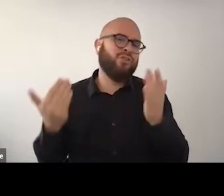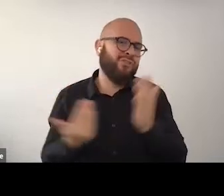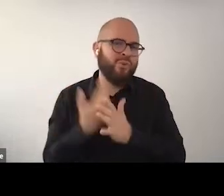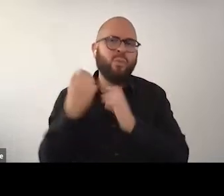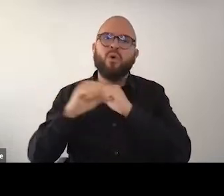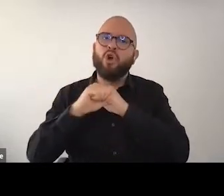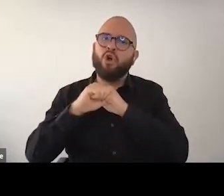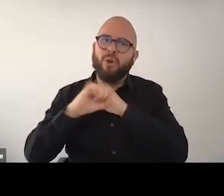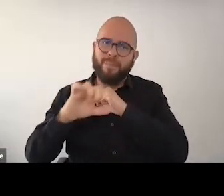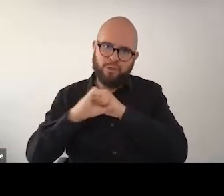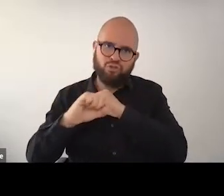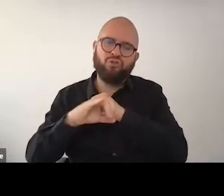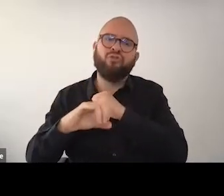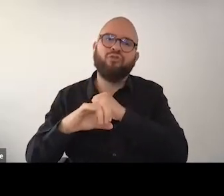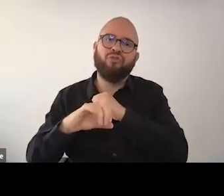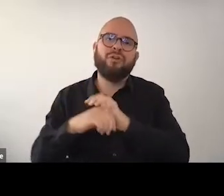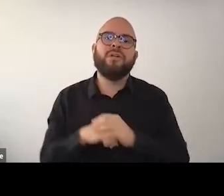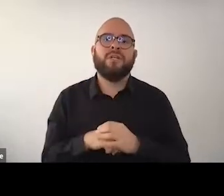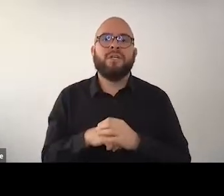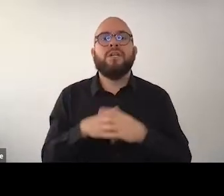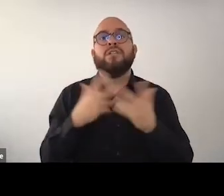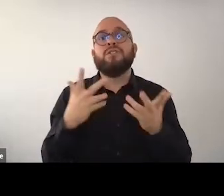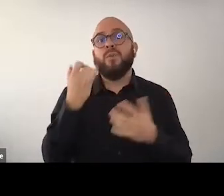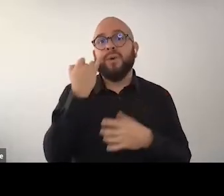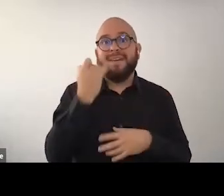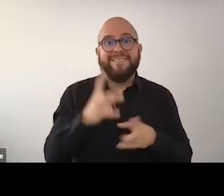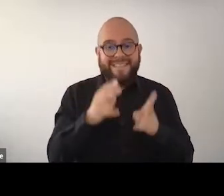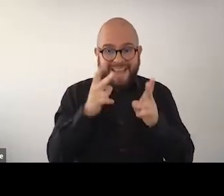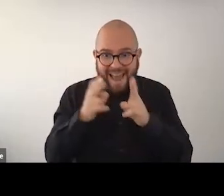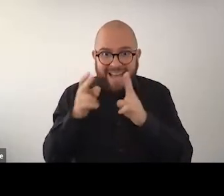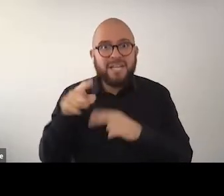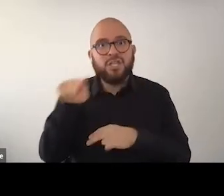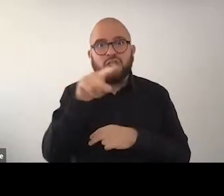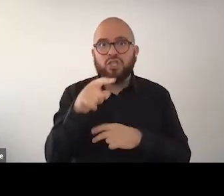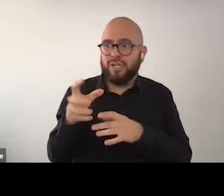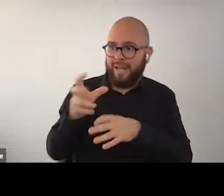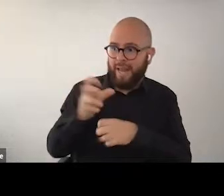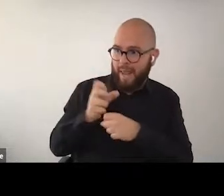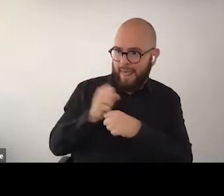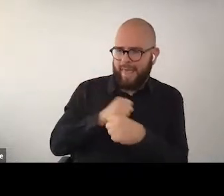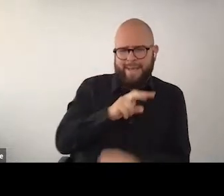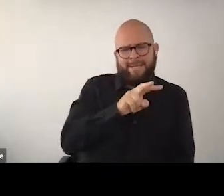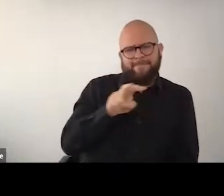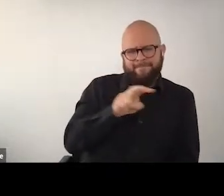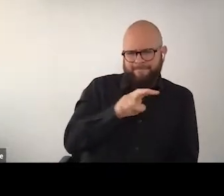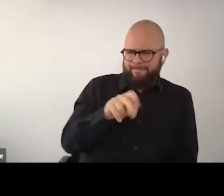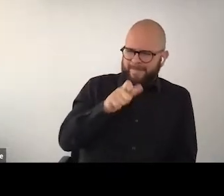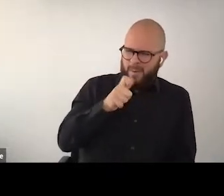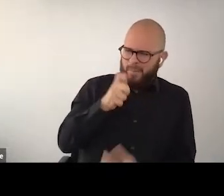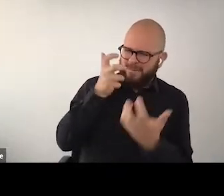So if the other three, if the edits that you're seeing don't fit within the other three that we mentioned,